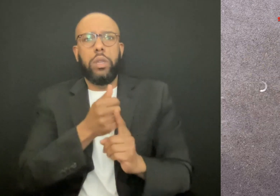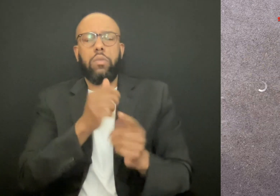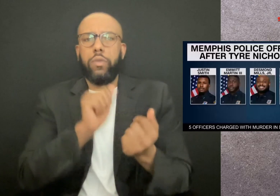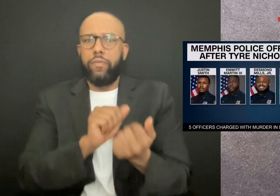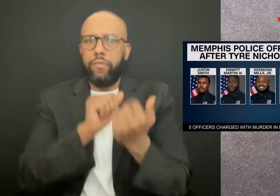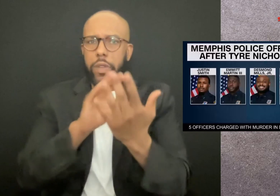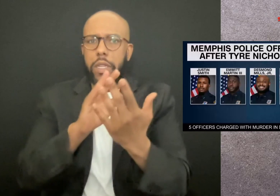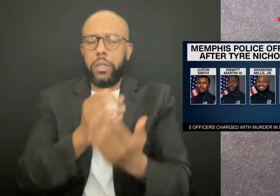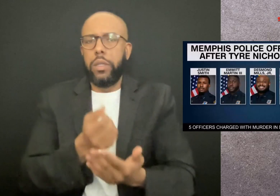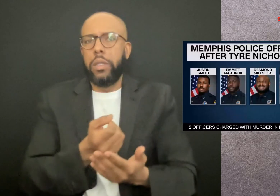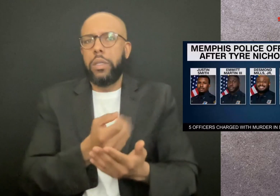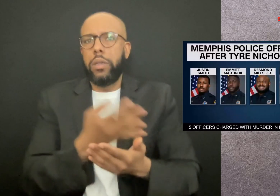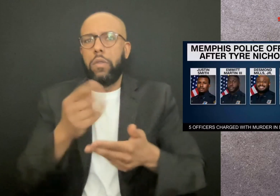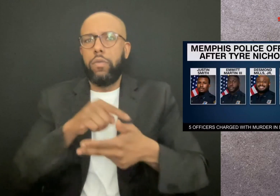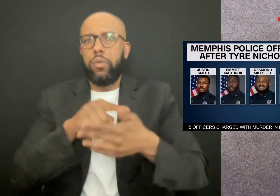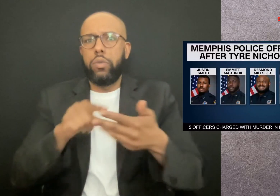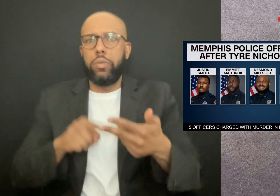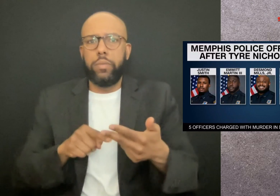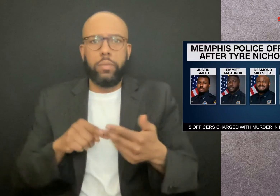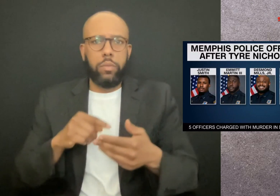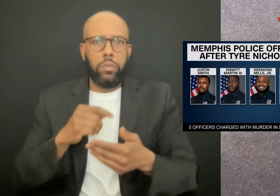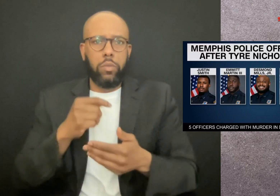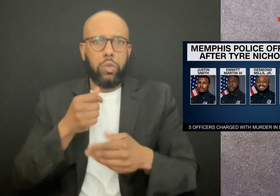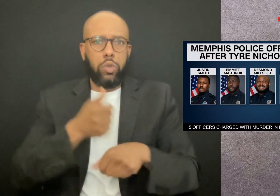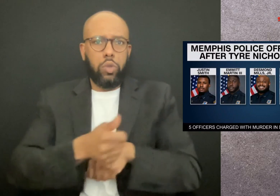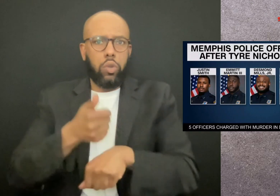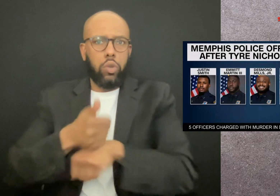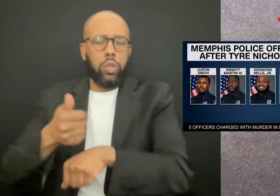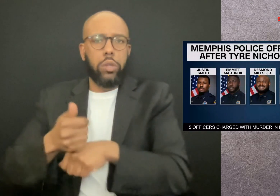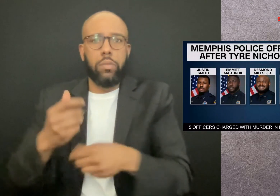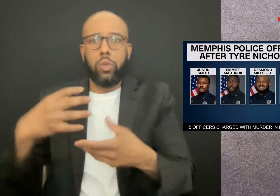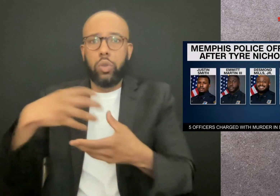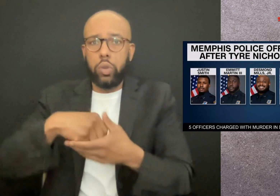the five officers are facing several charges including